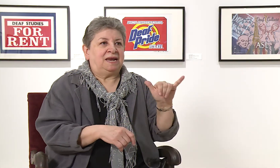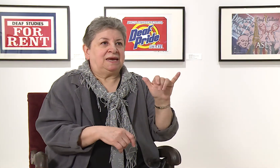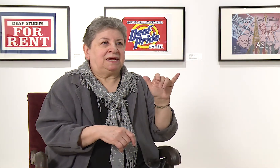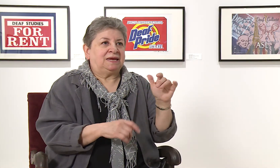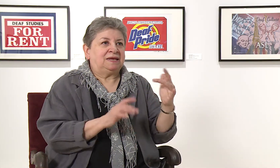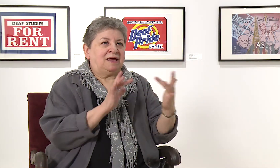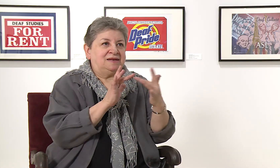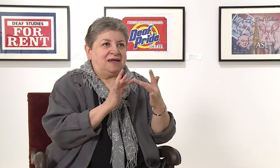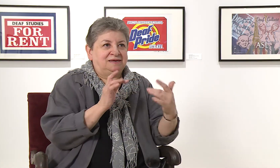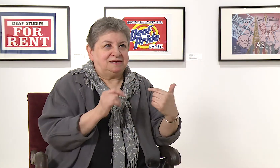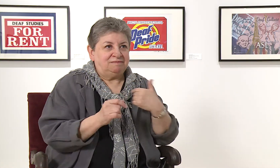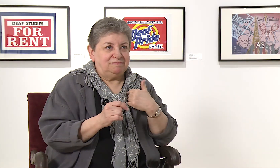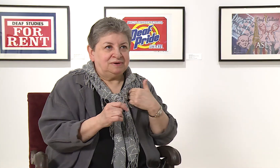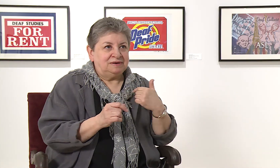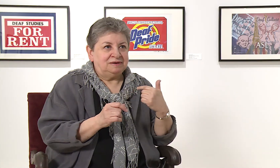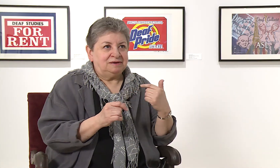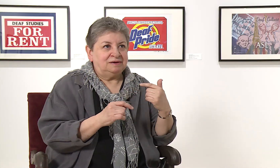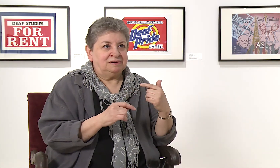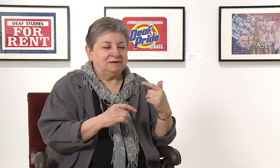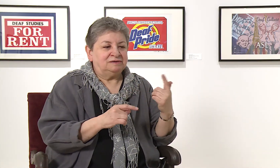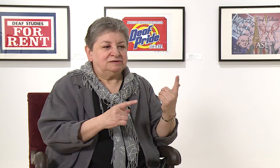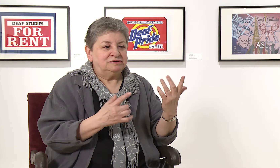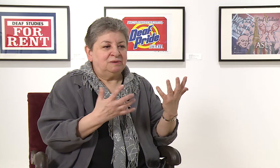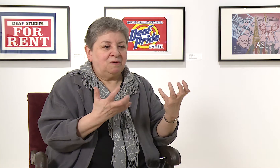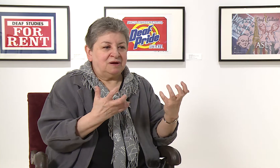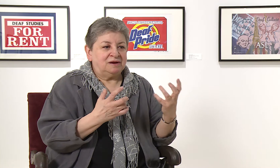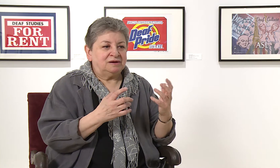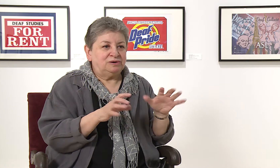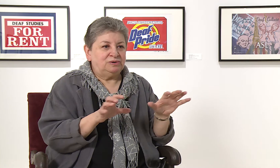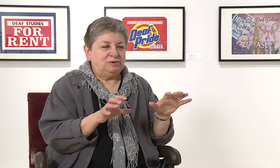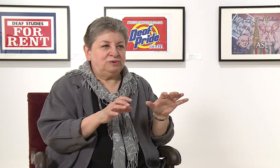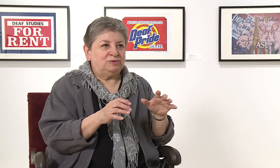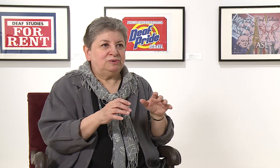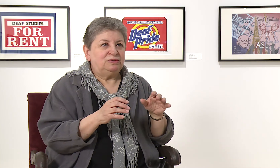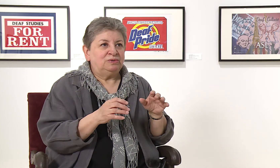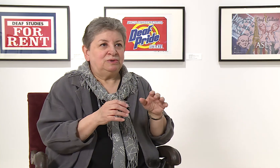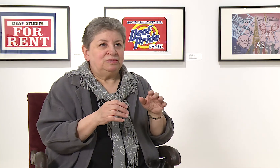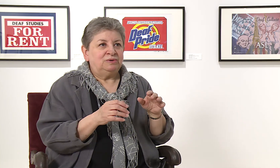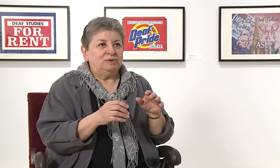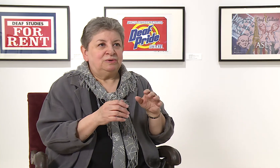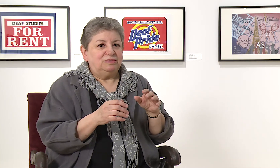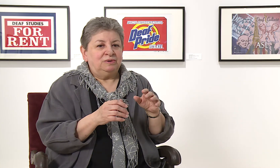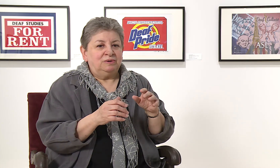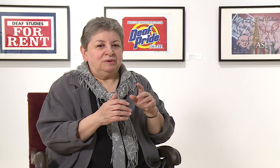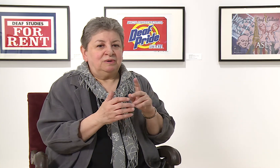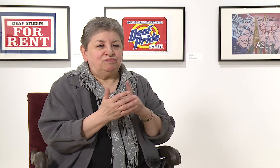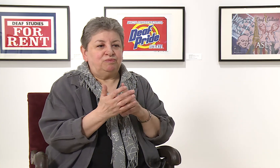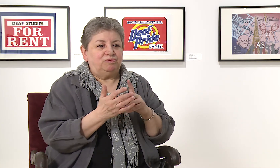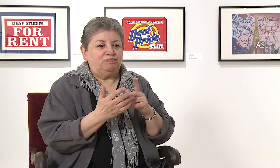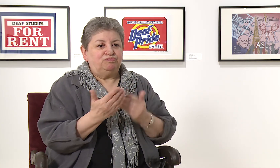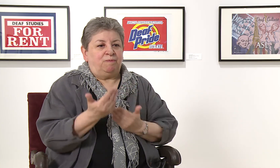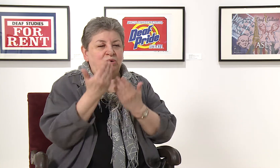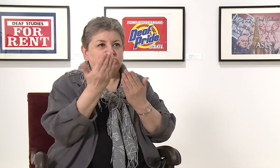In the spring, Betty G. Miller contacted me. She wanted my thoughts on a proposal